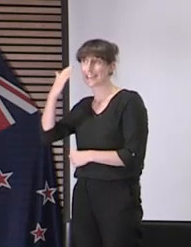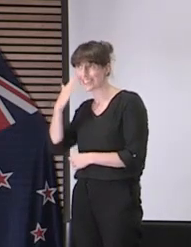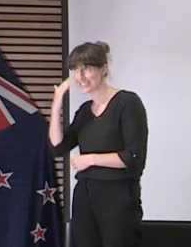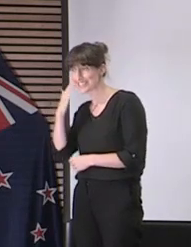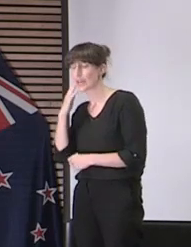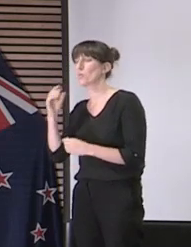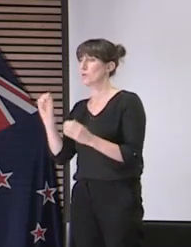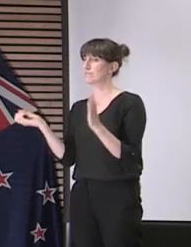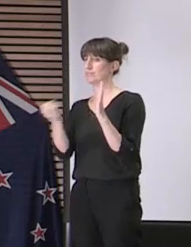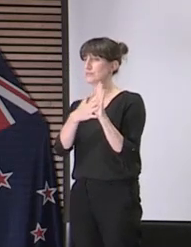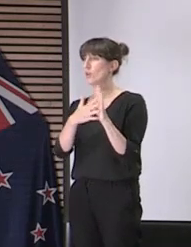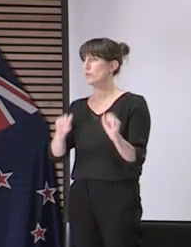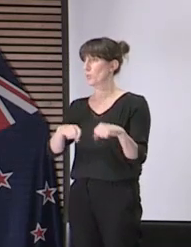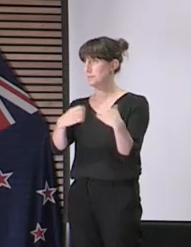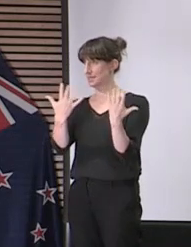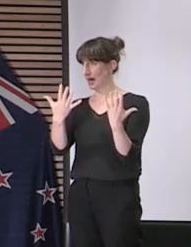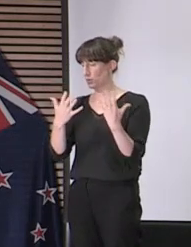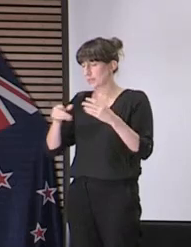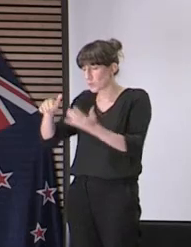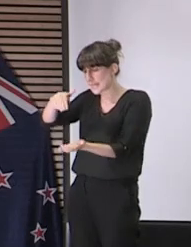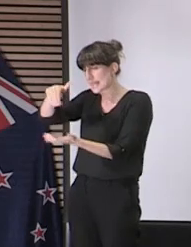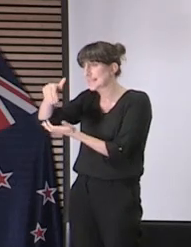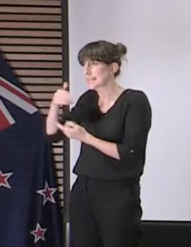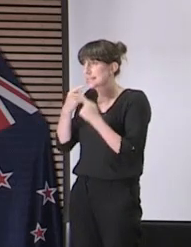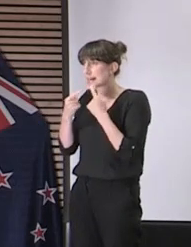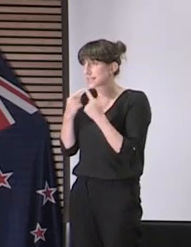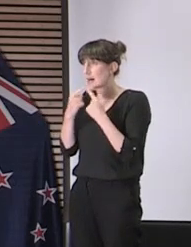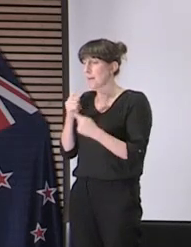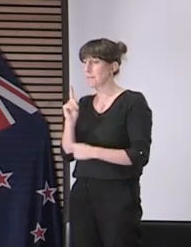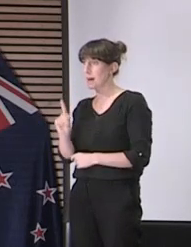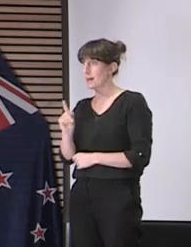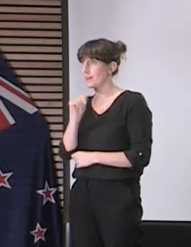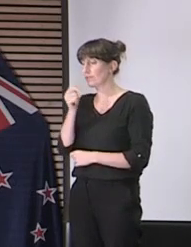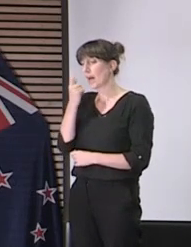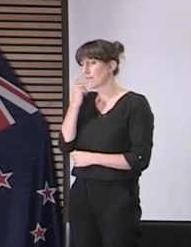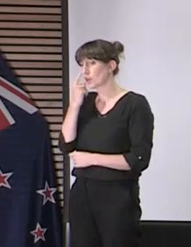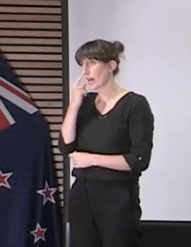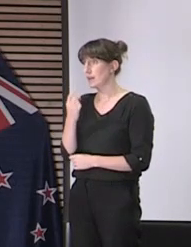are still waiting to complete the data set to include the